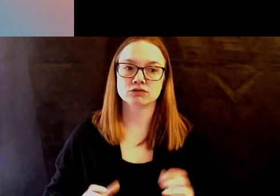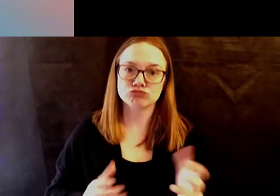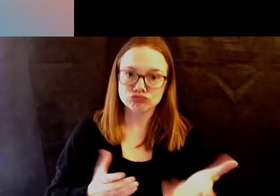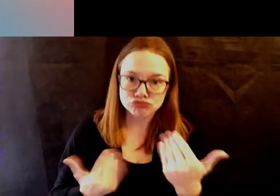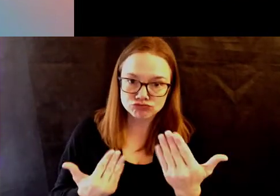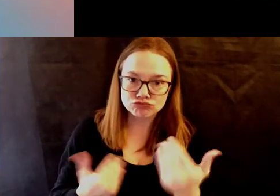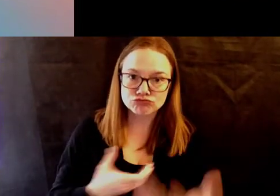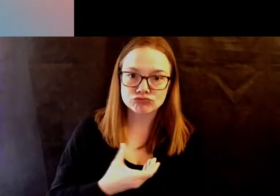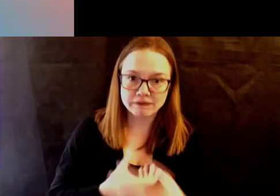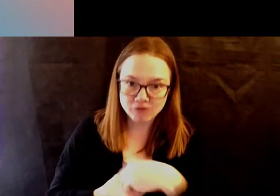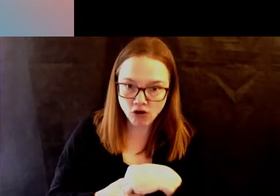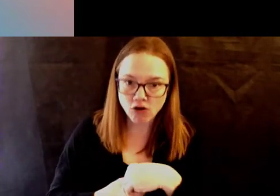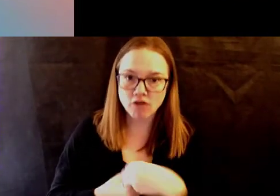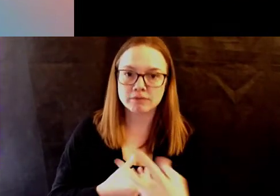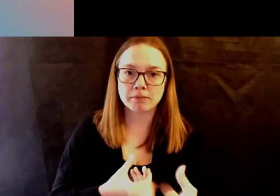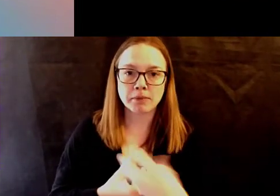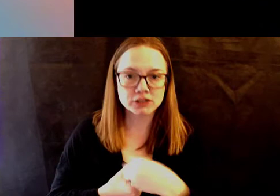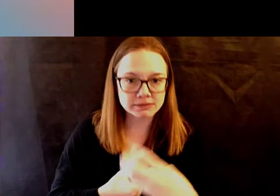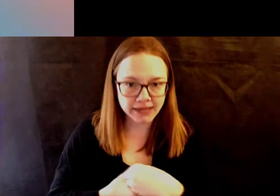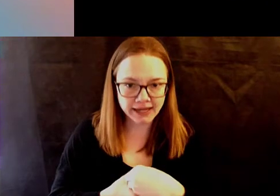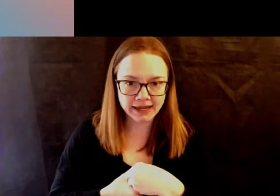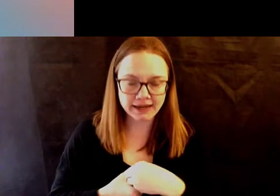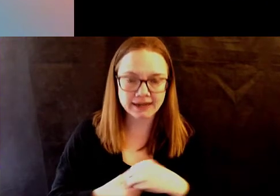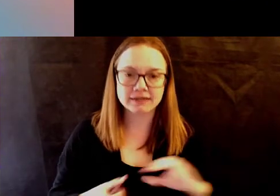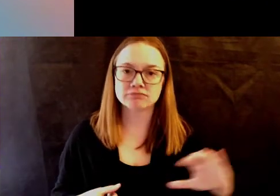and to participate because their voice does matter.